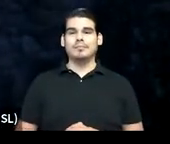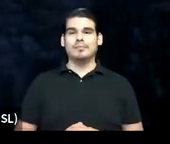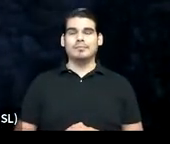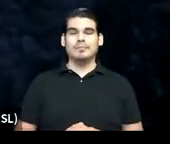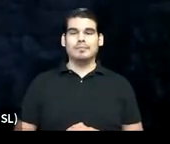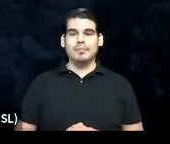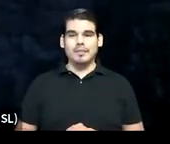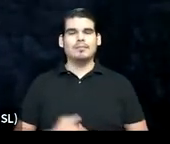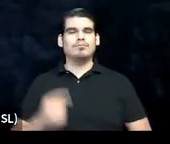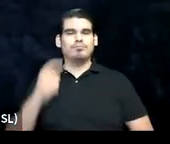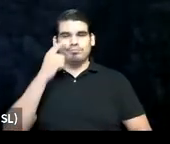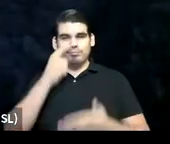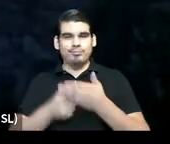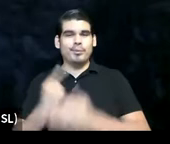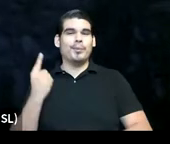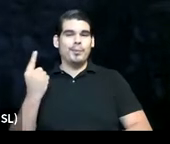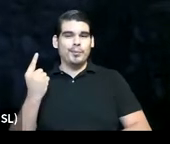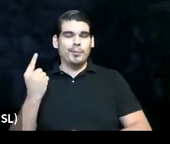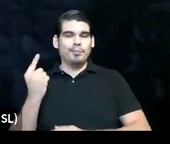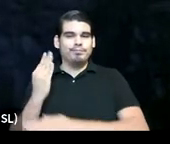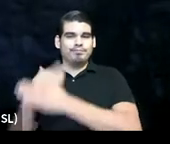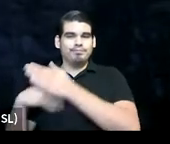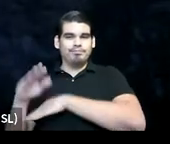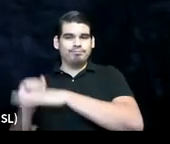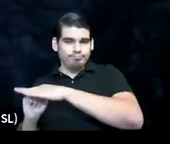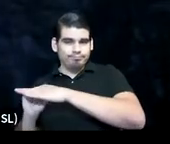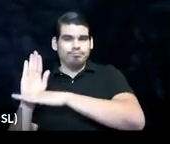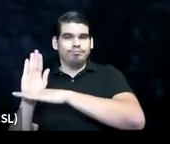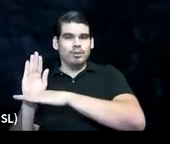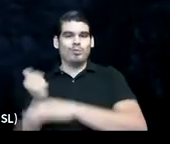Comms Officer Region I: Um, yeah, just a ditto on what Henry said just some